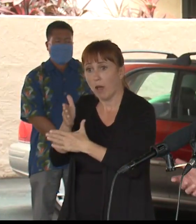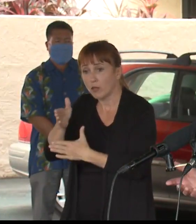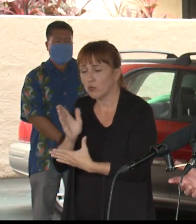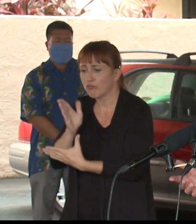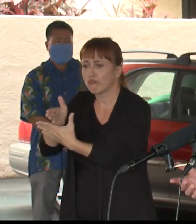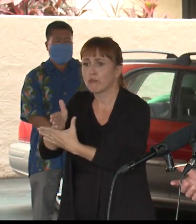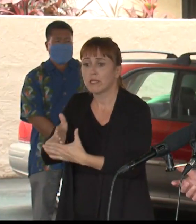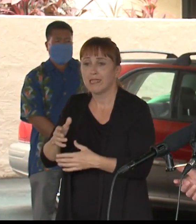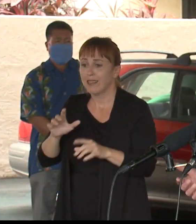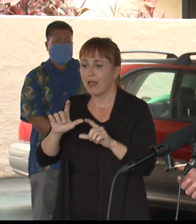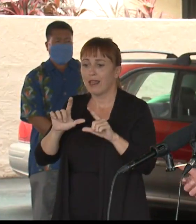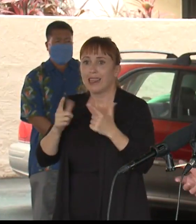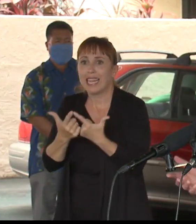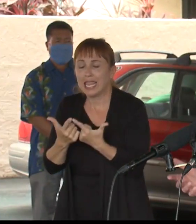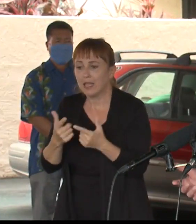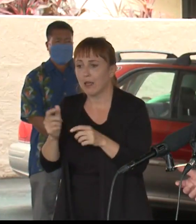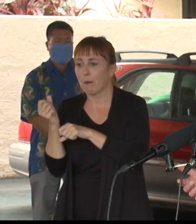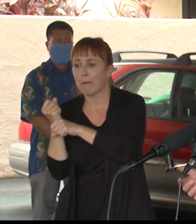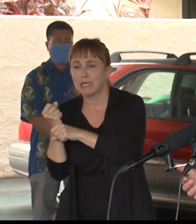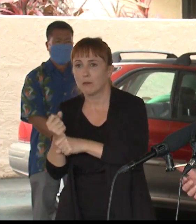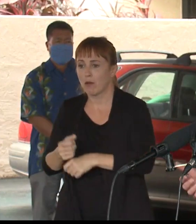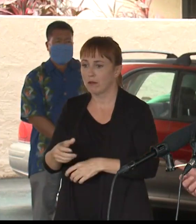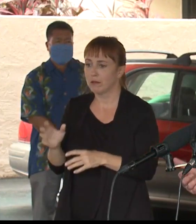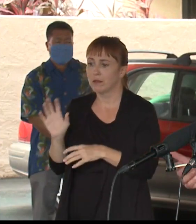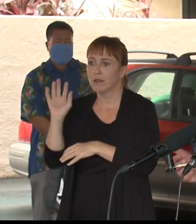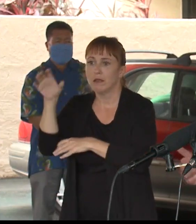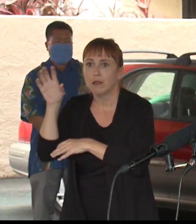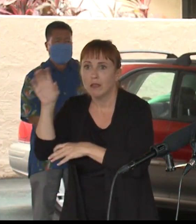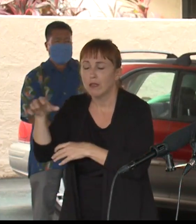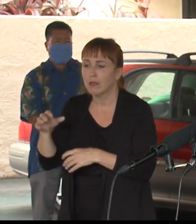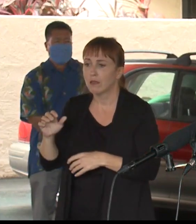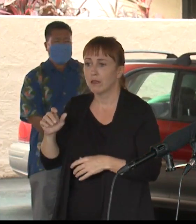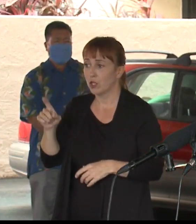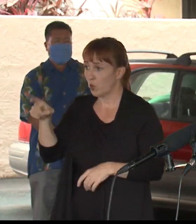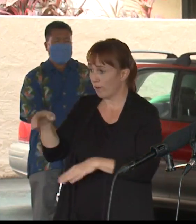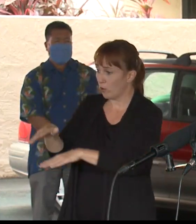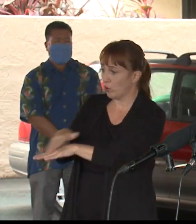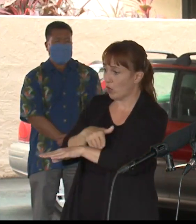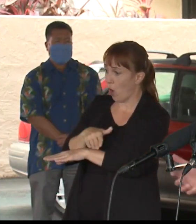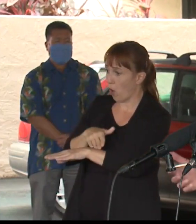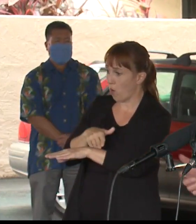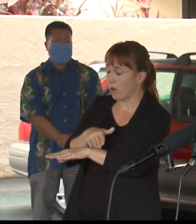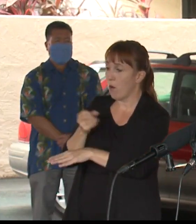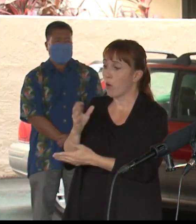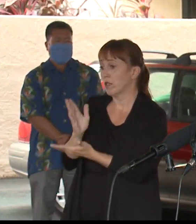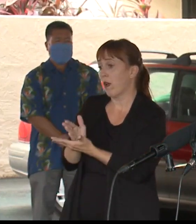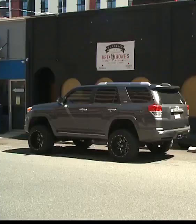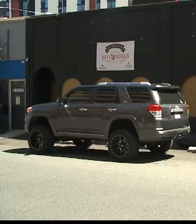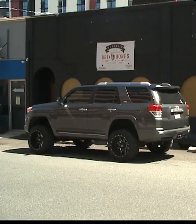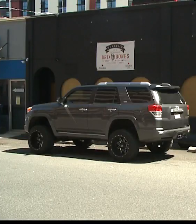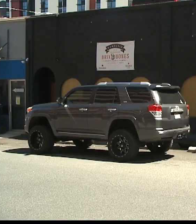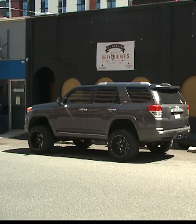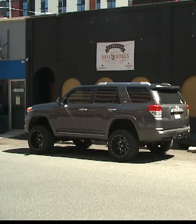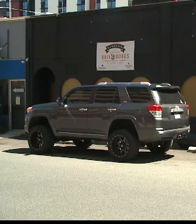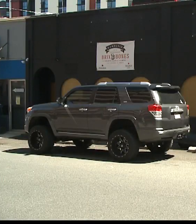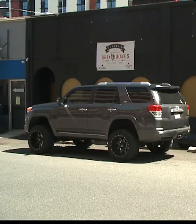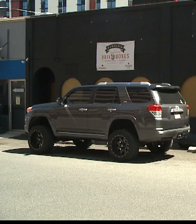DEPARTMENT SAYS THOSE WHO VISITED BETWEEN JULY 16 TO THE